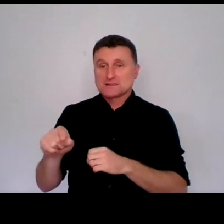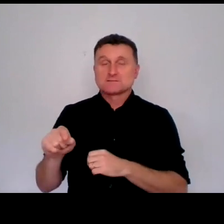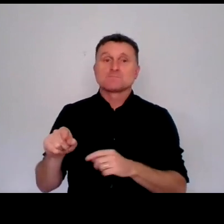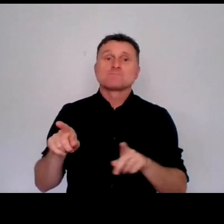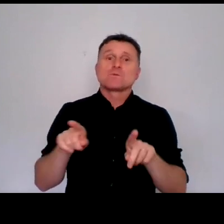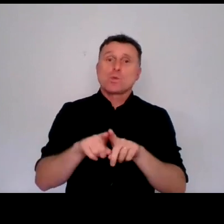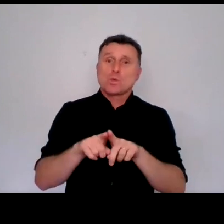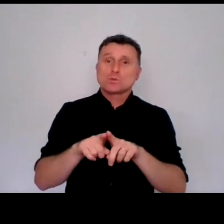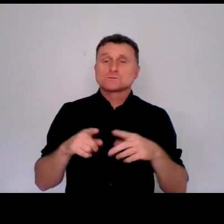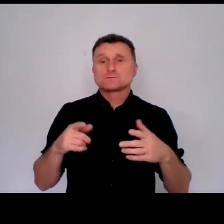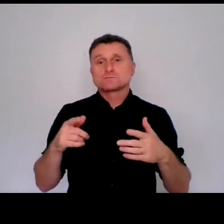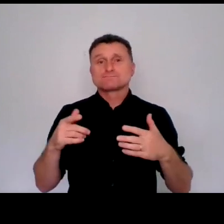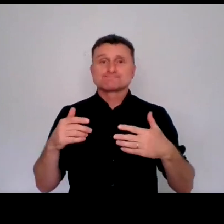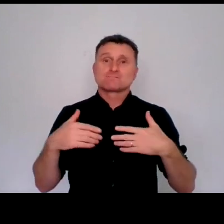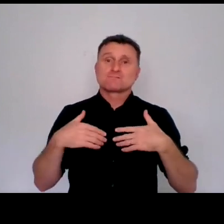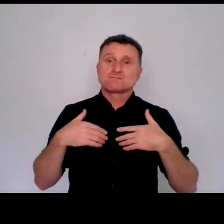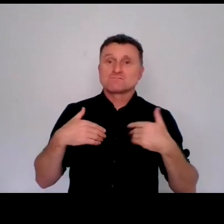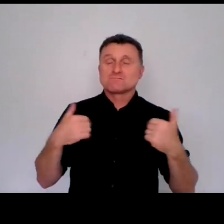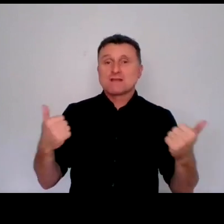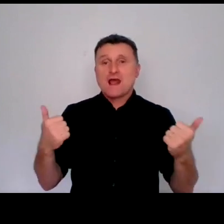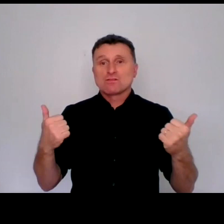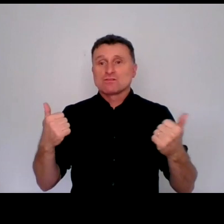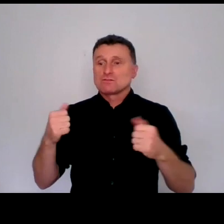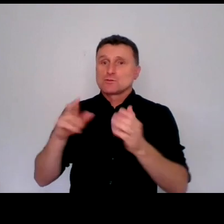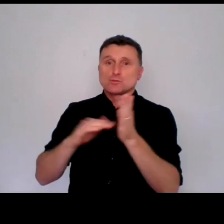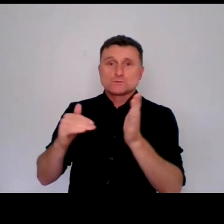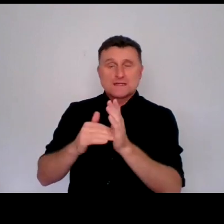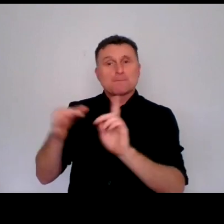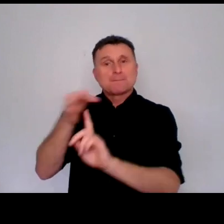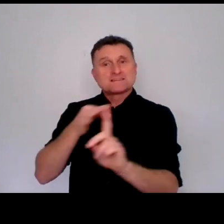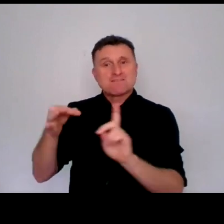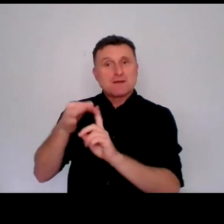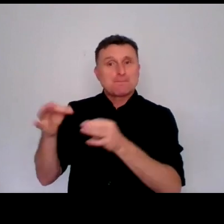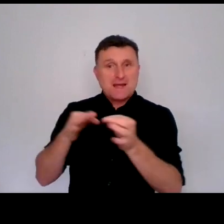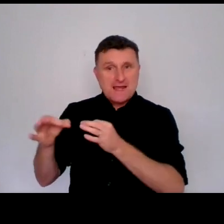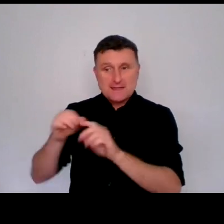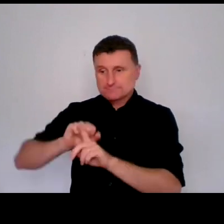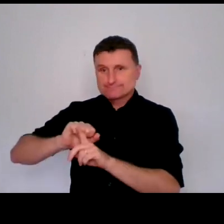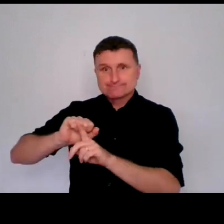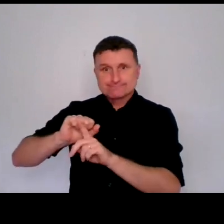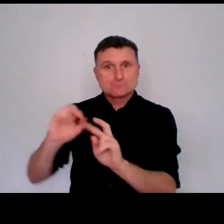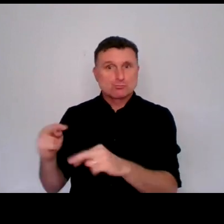National Pacific Disability Plan. We have to work to prepare for the potential